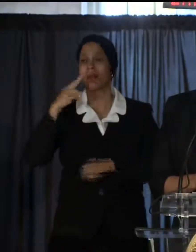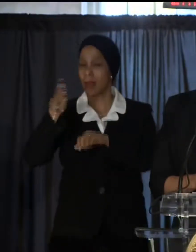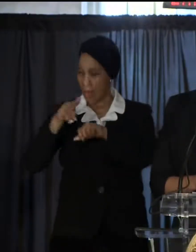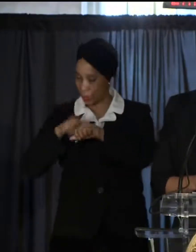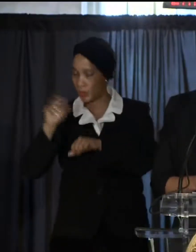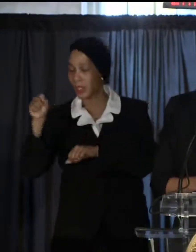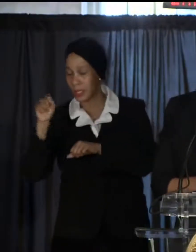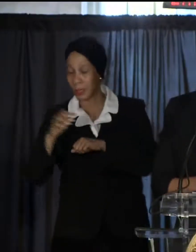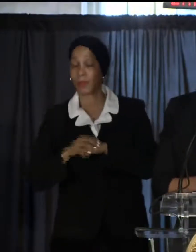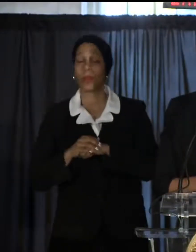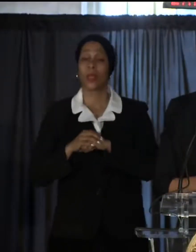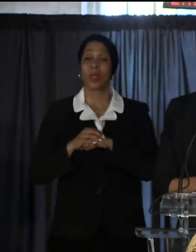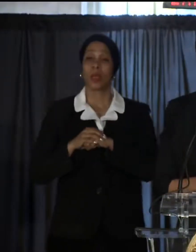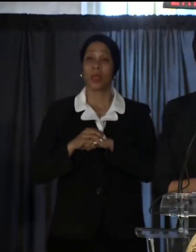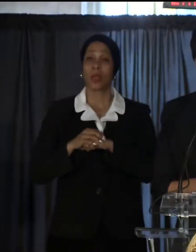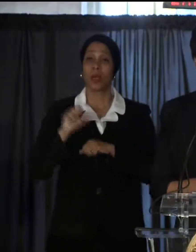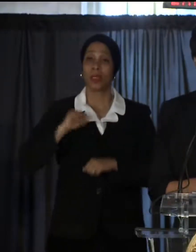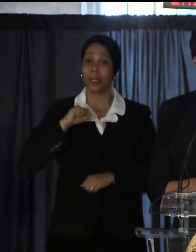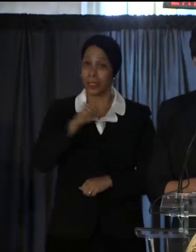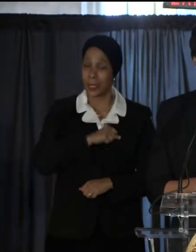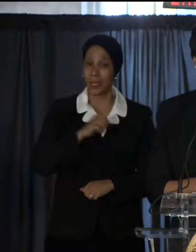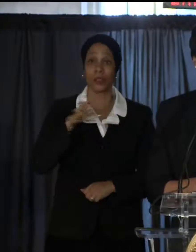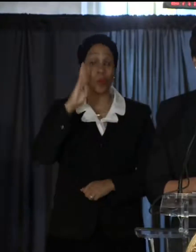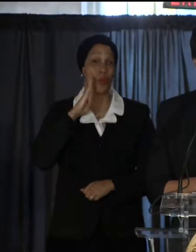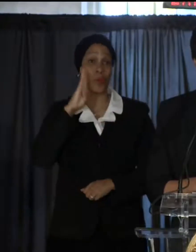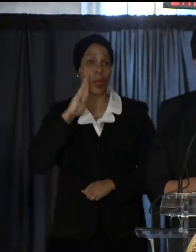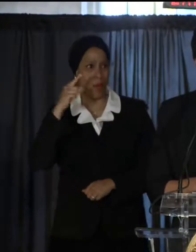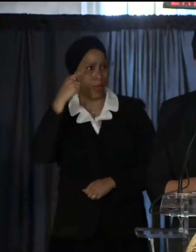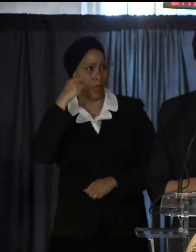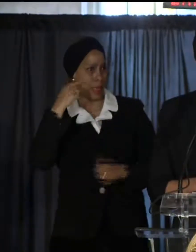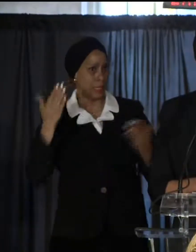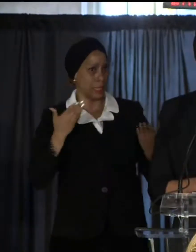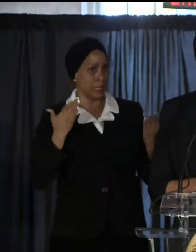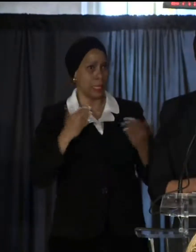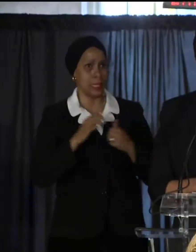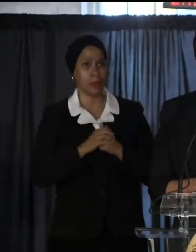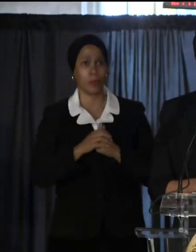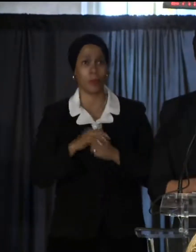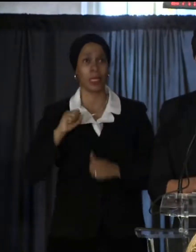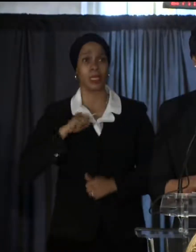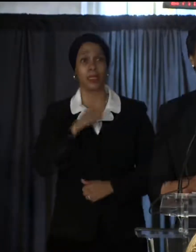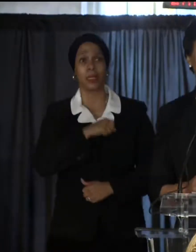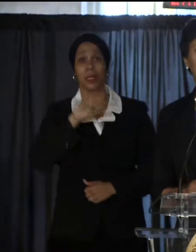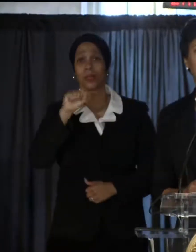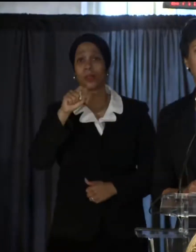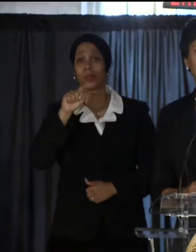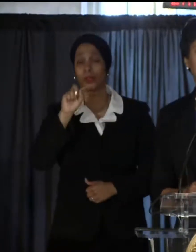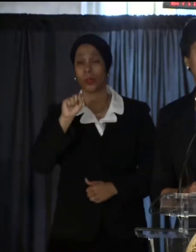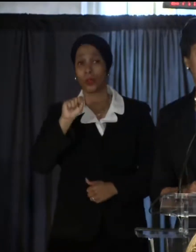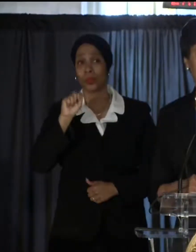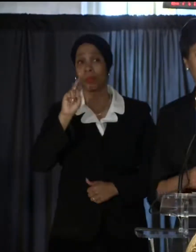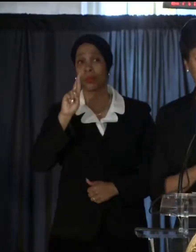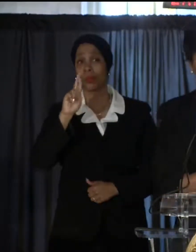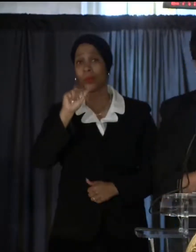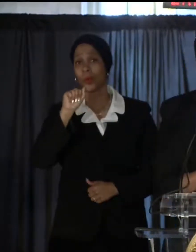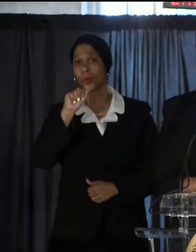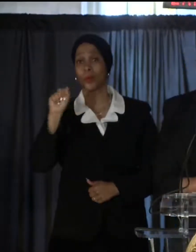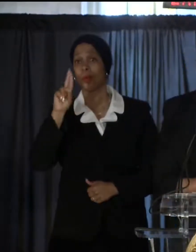AND ALSO OUR SENATORS BROWN, WHO I THINK IS HERE AND SENATOR STRAUSS IS RIGHT THERE.